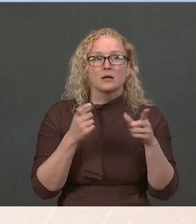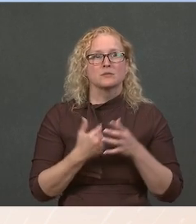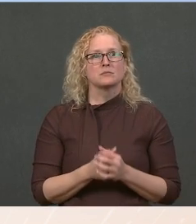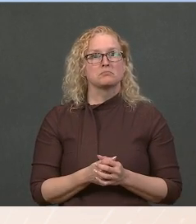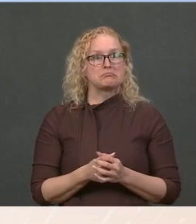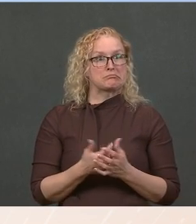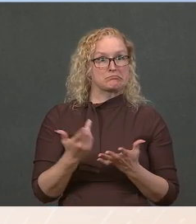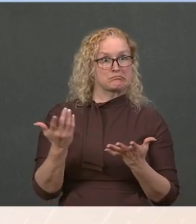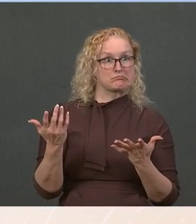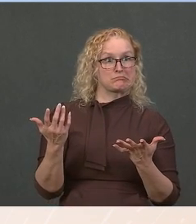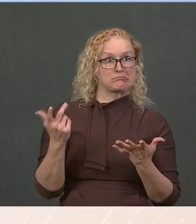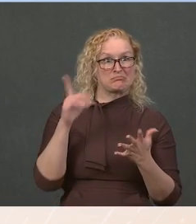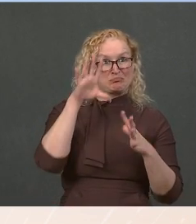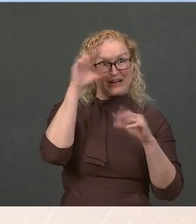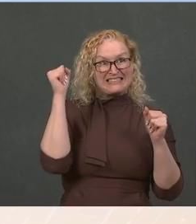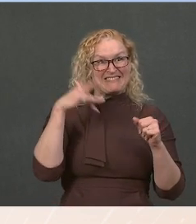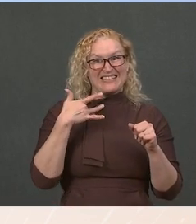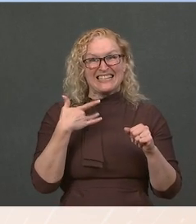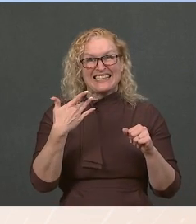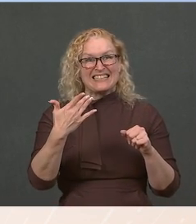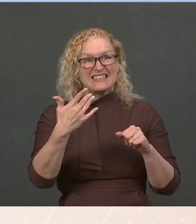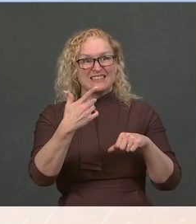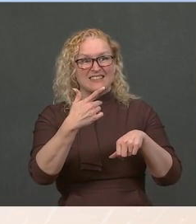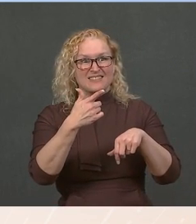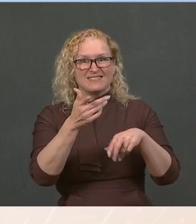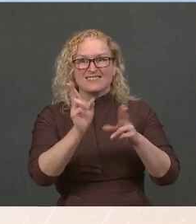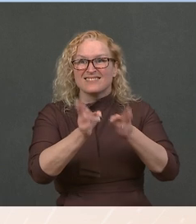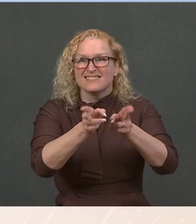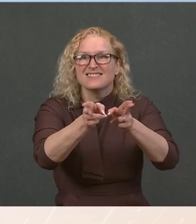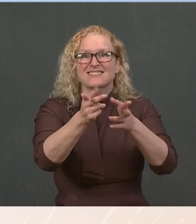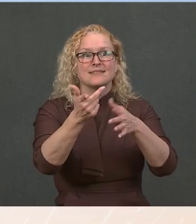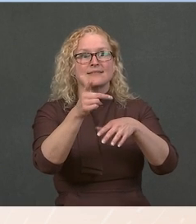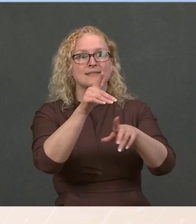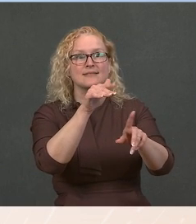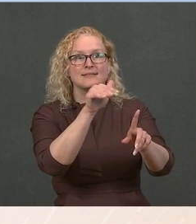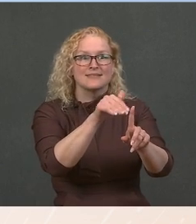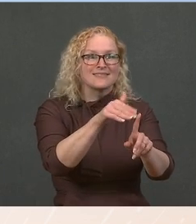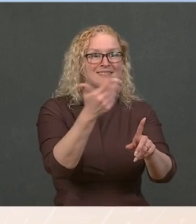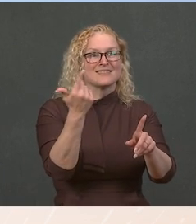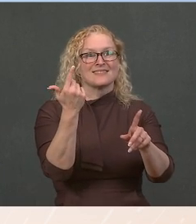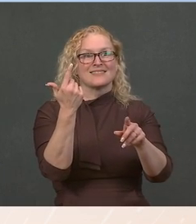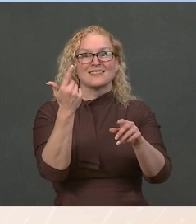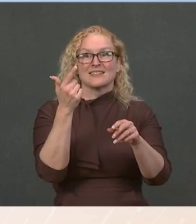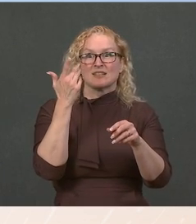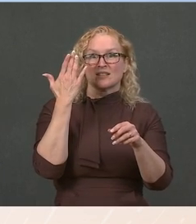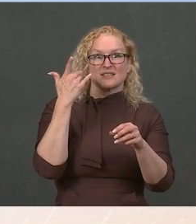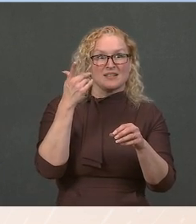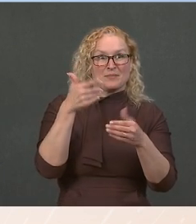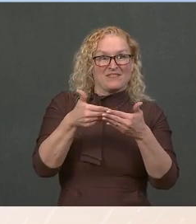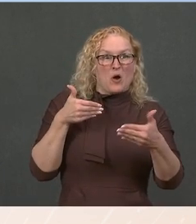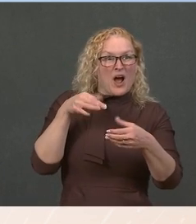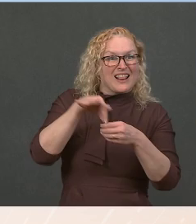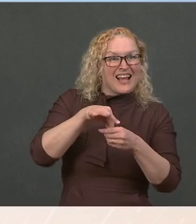prior to the election that's just gone by seems to be, you know, eased up a bit? Ms. Jean-Pierre: Well, I can't speak to --